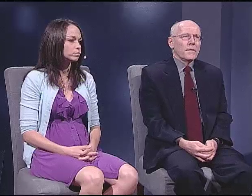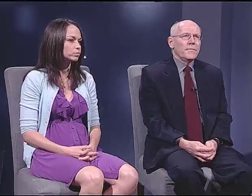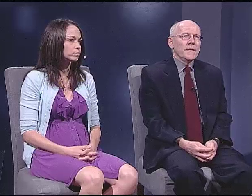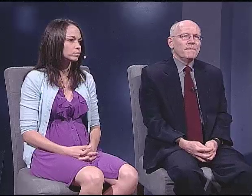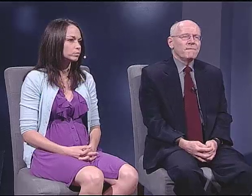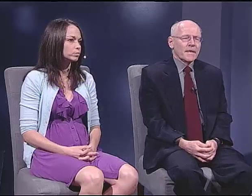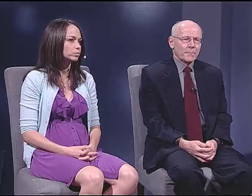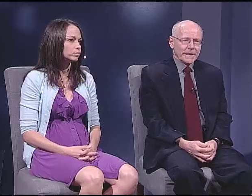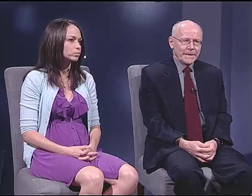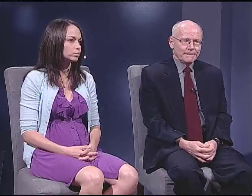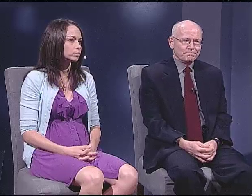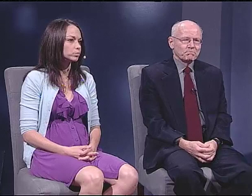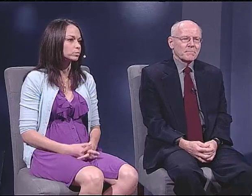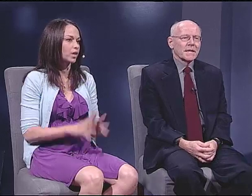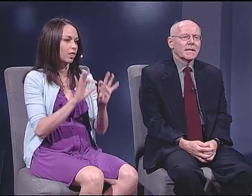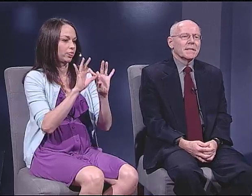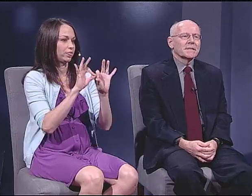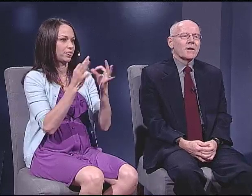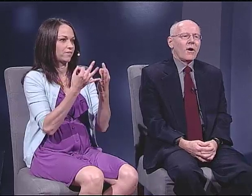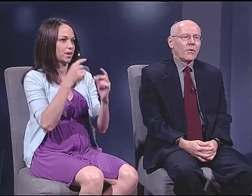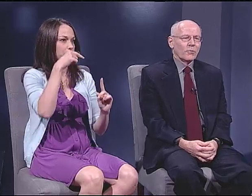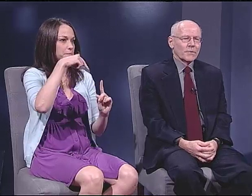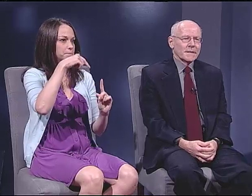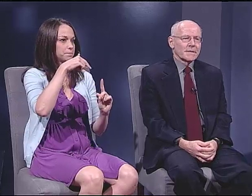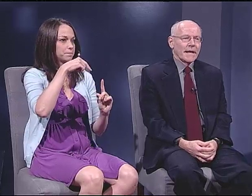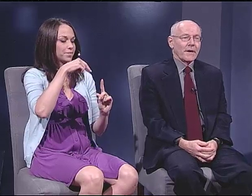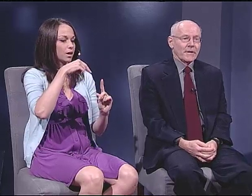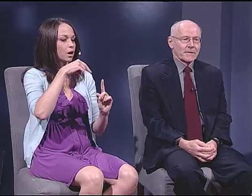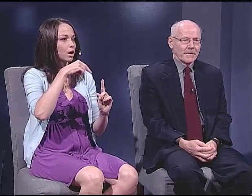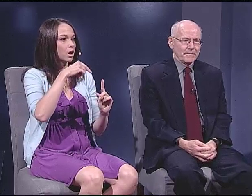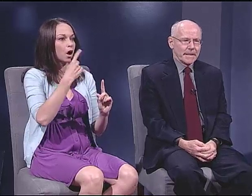Professor Gregg: The family is always a hot topic.